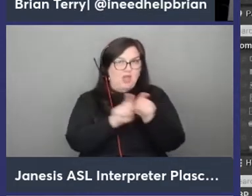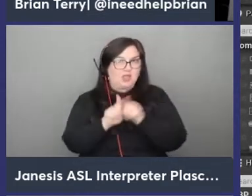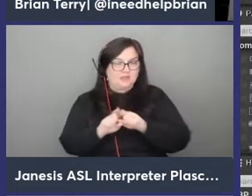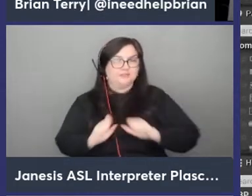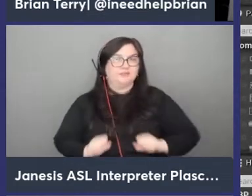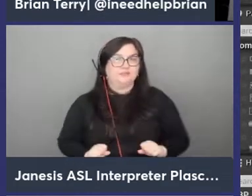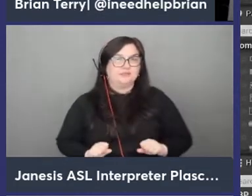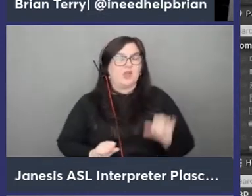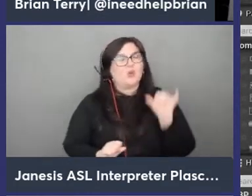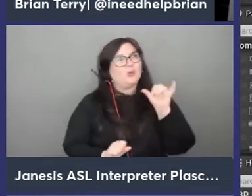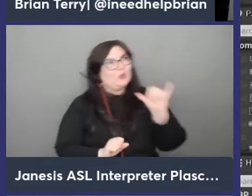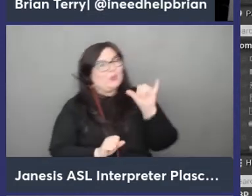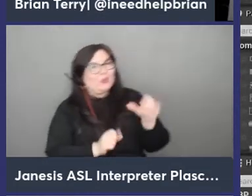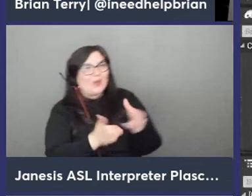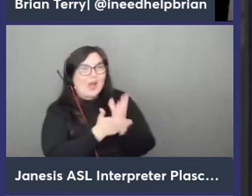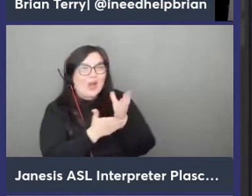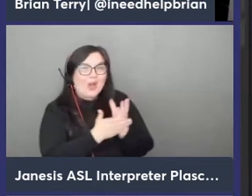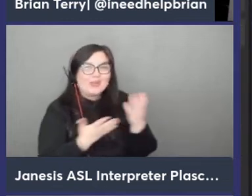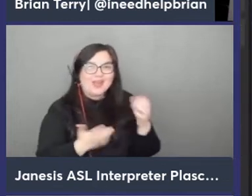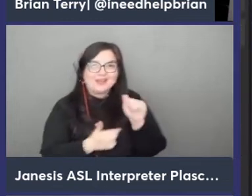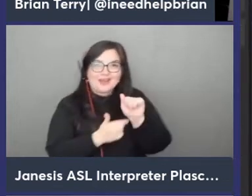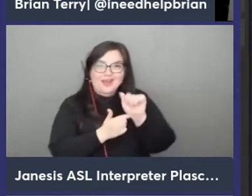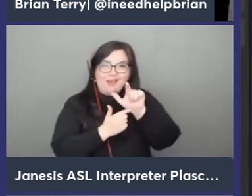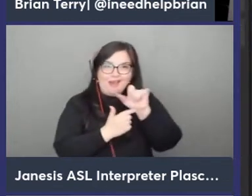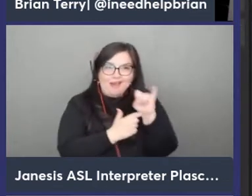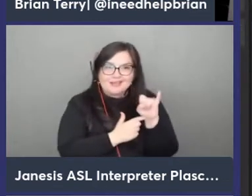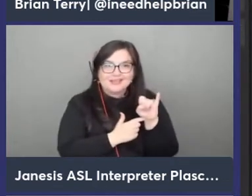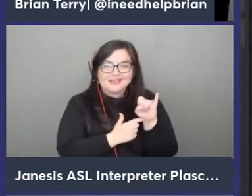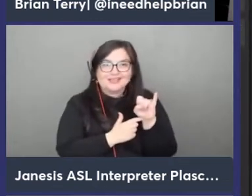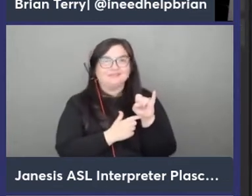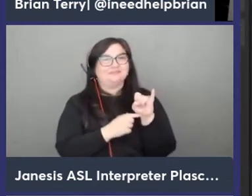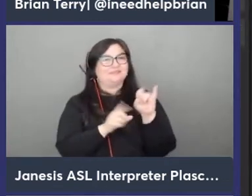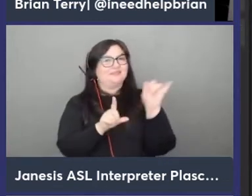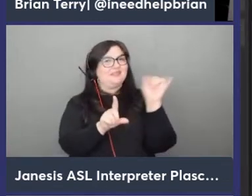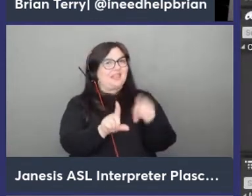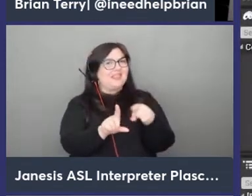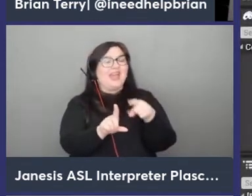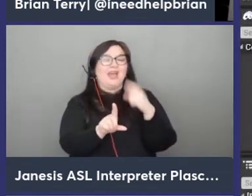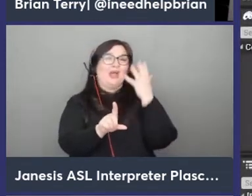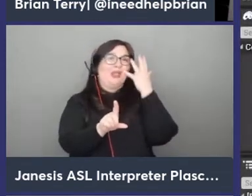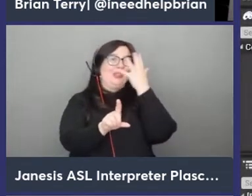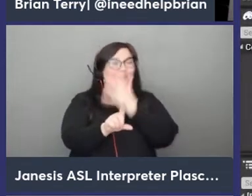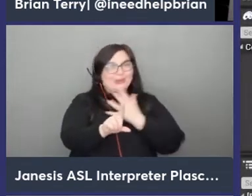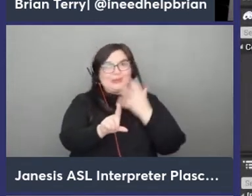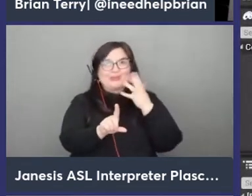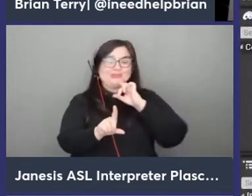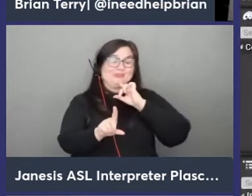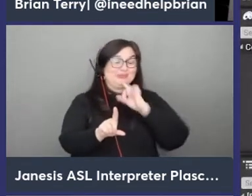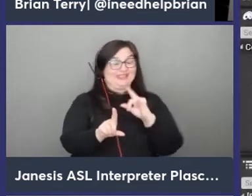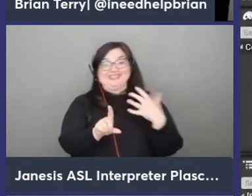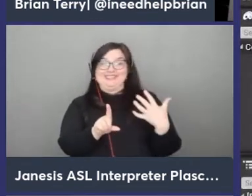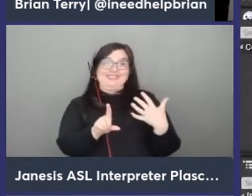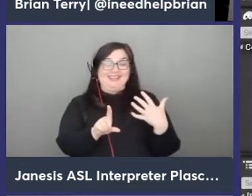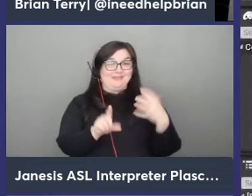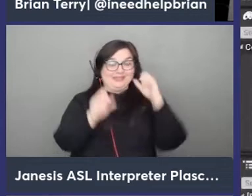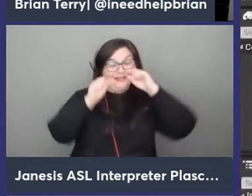All right, so Ali, this looks really, yeah, this looks like amazing because it seems